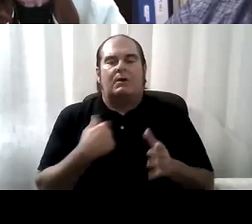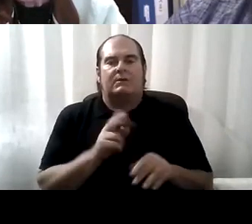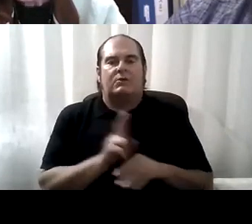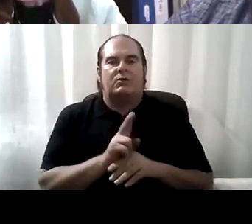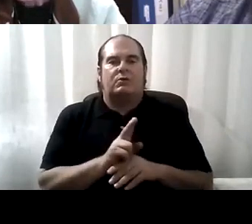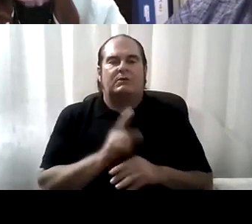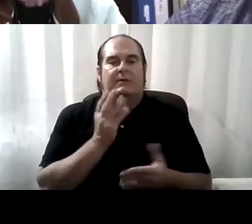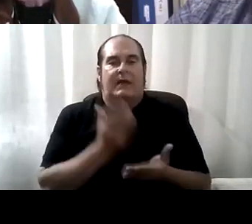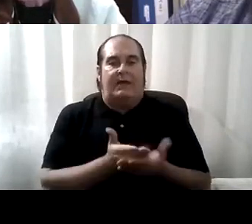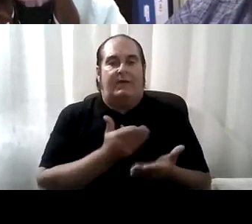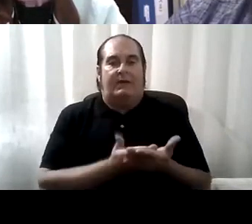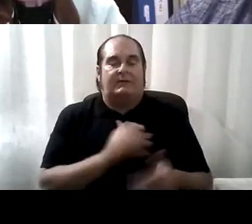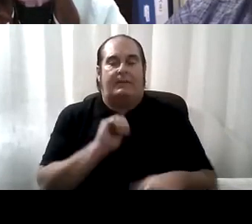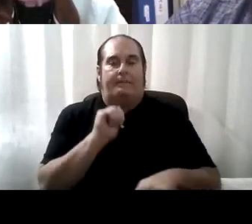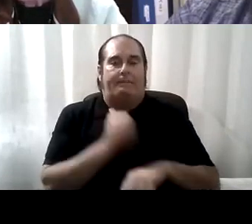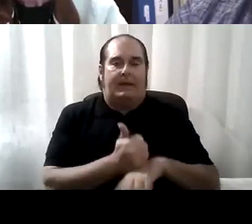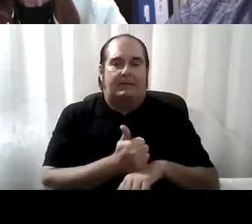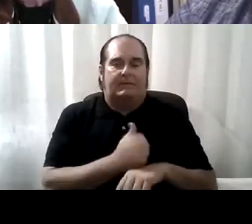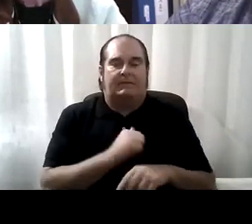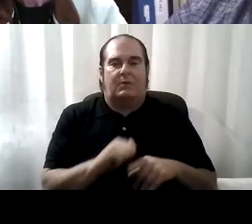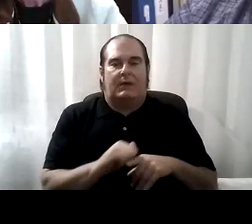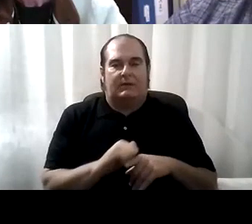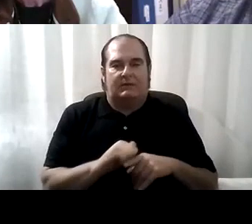So we've always done that.